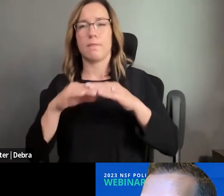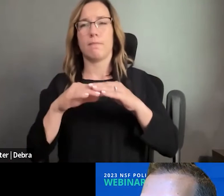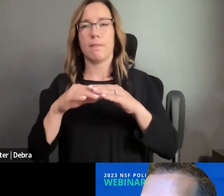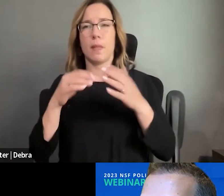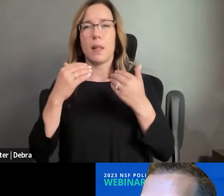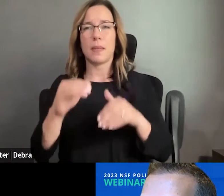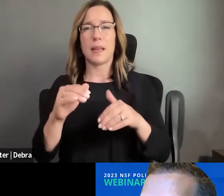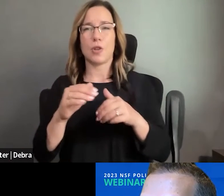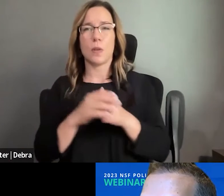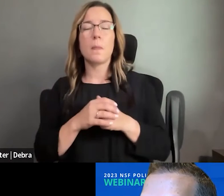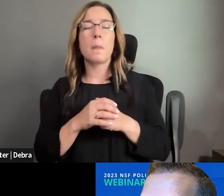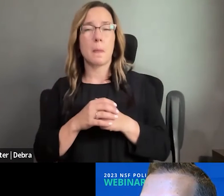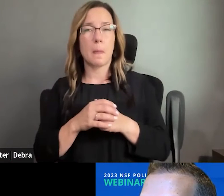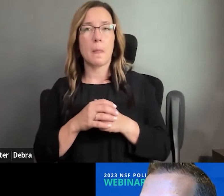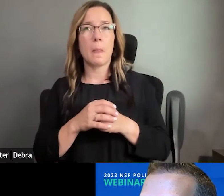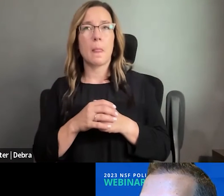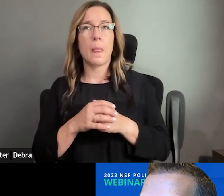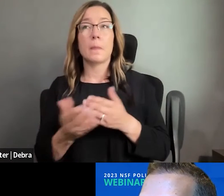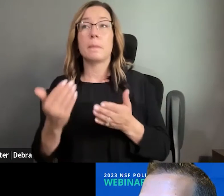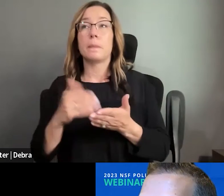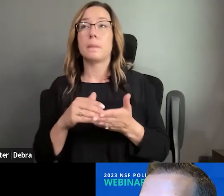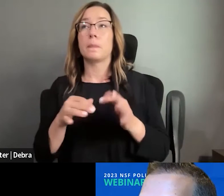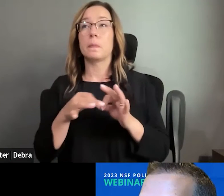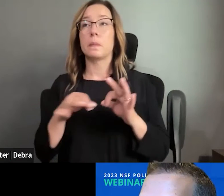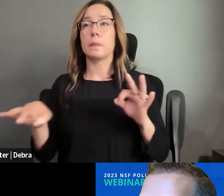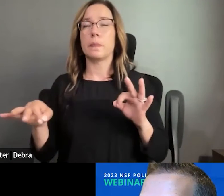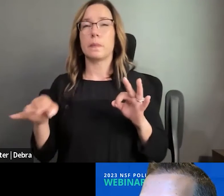And again, the language due to programmatic purpose,